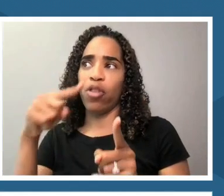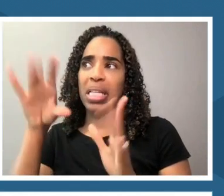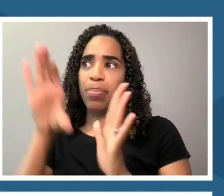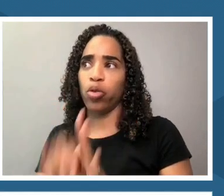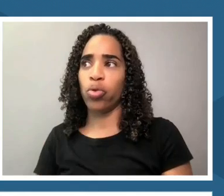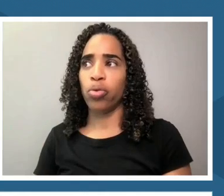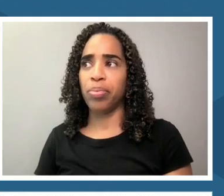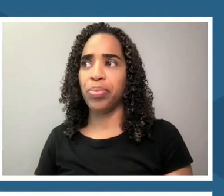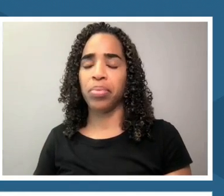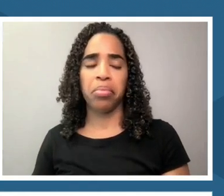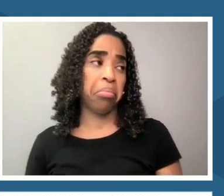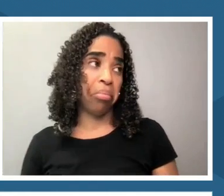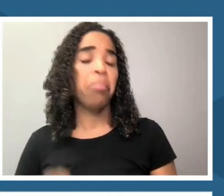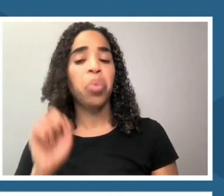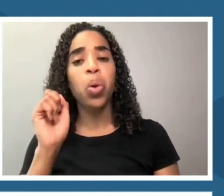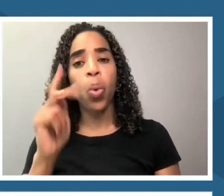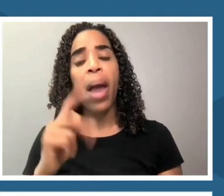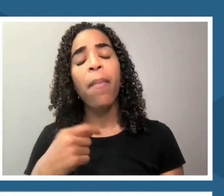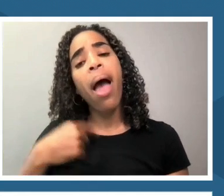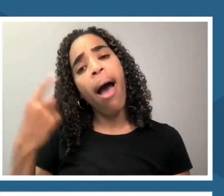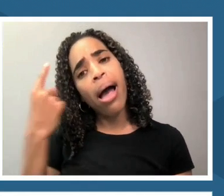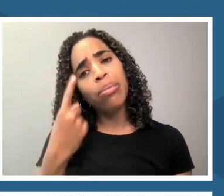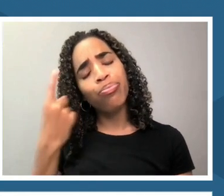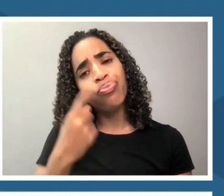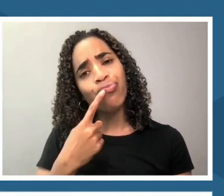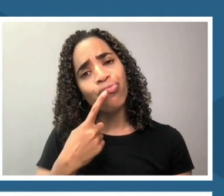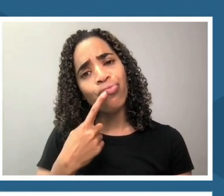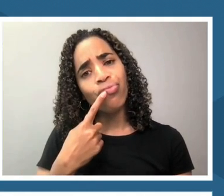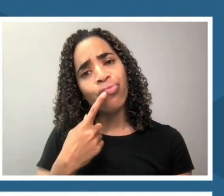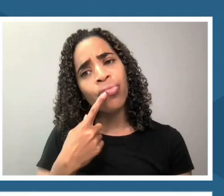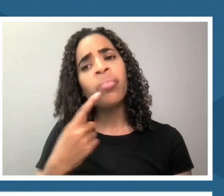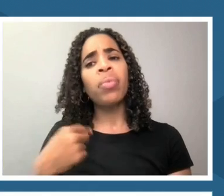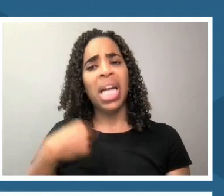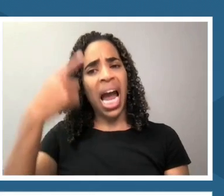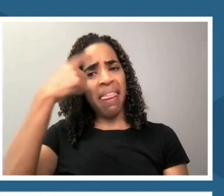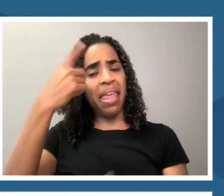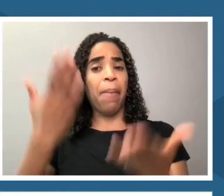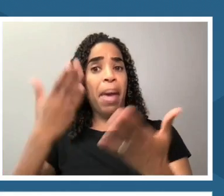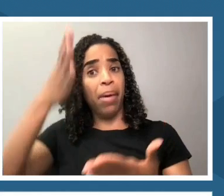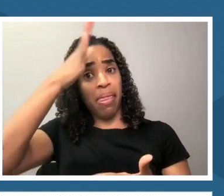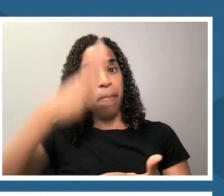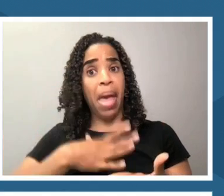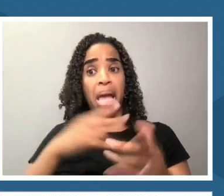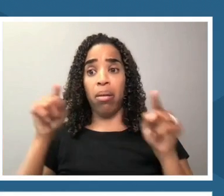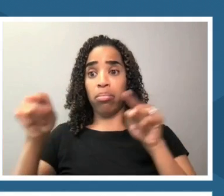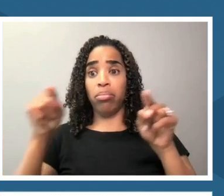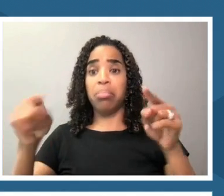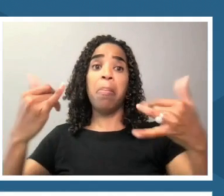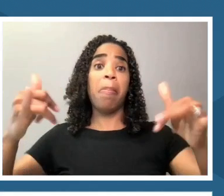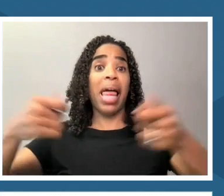i think um i think the men were playing cards and